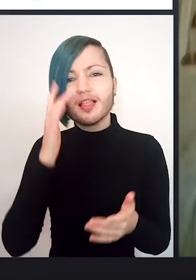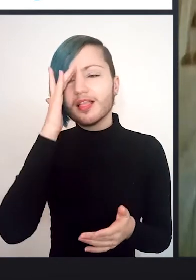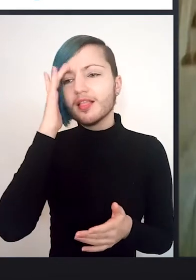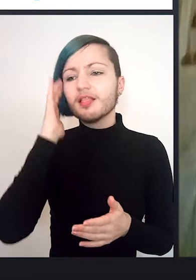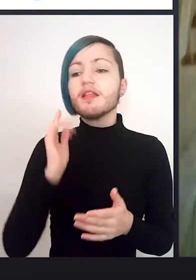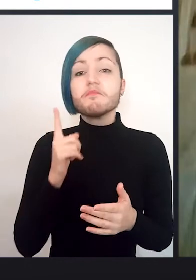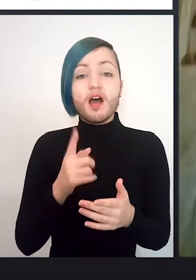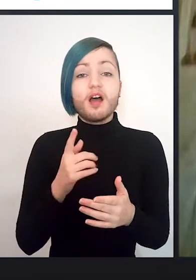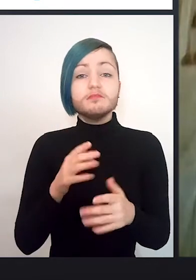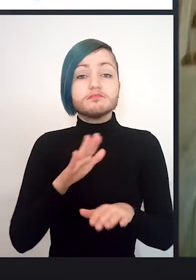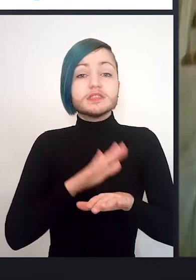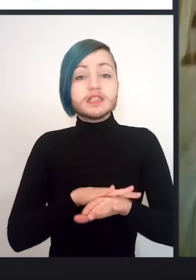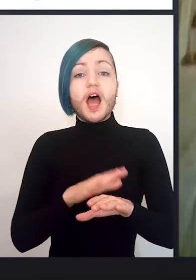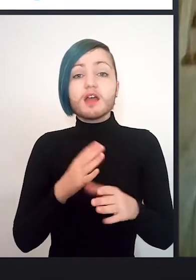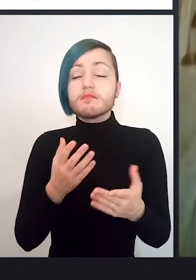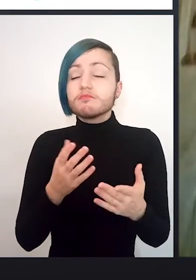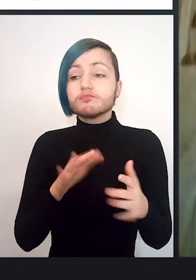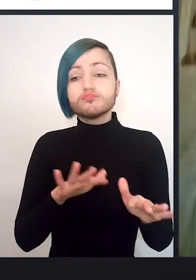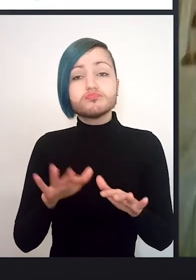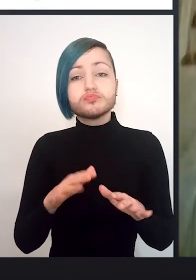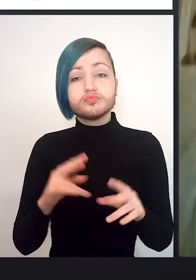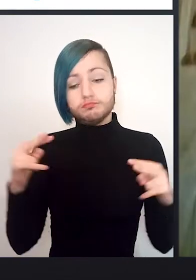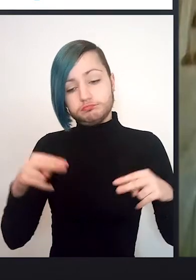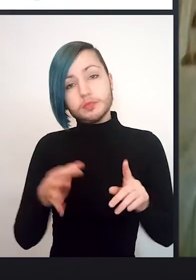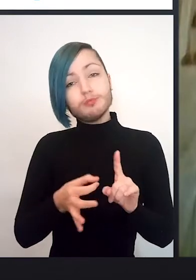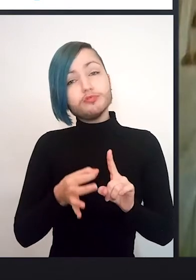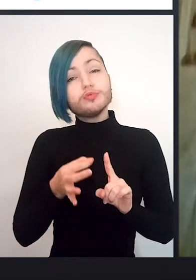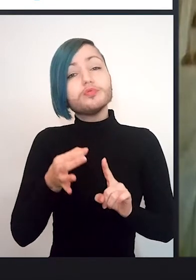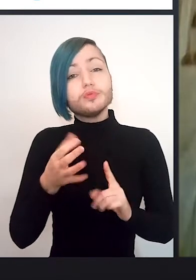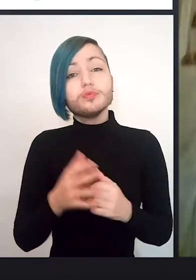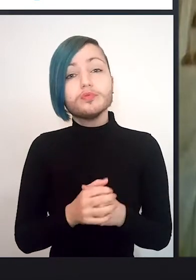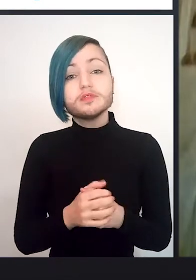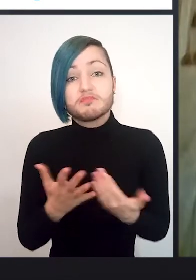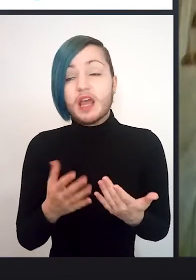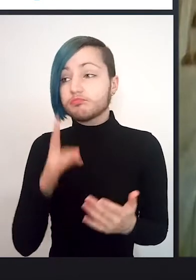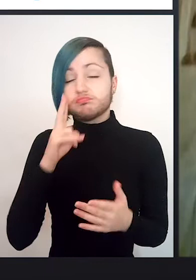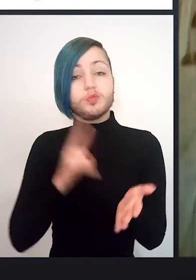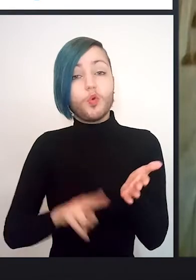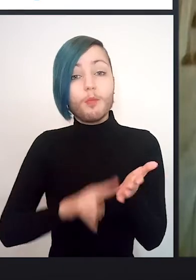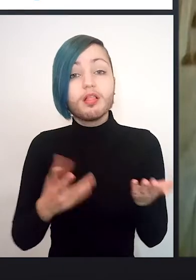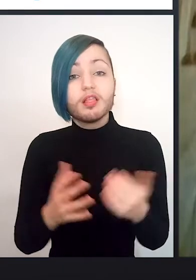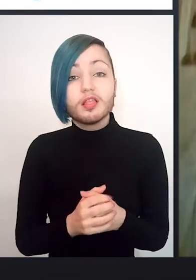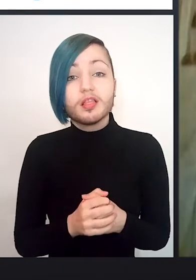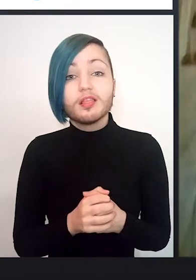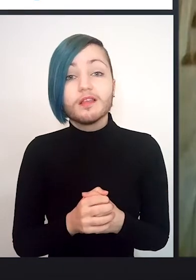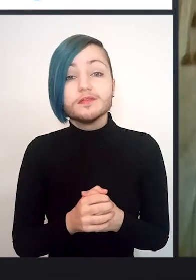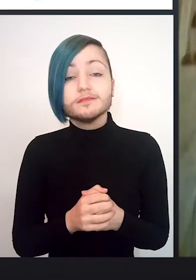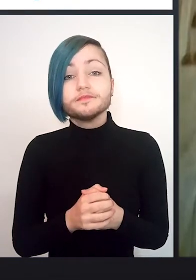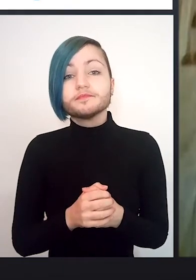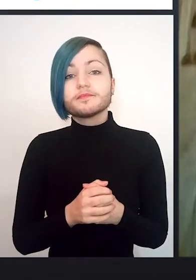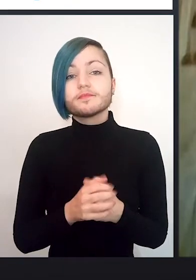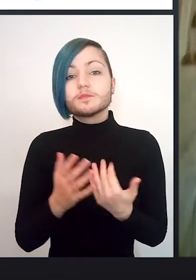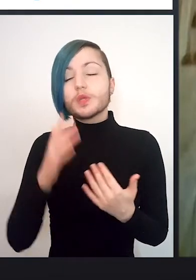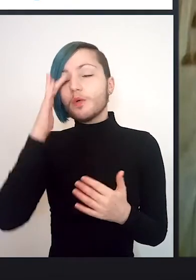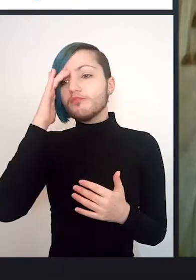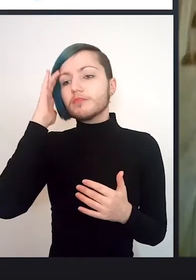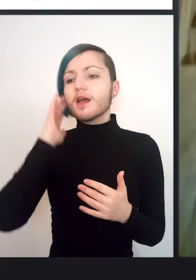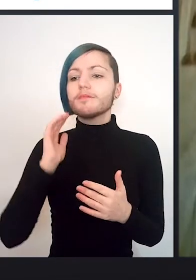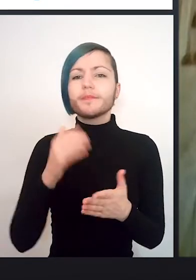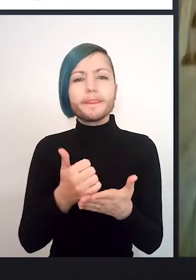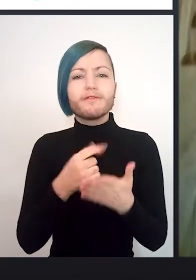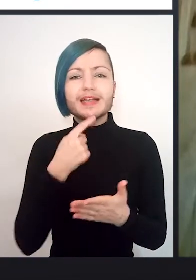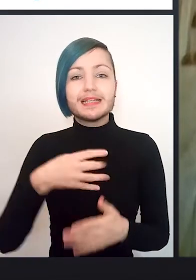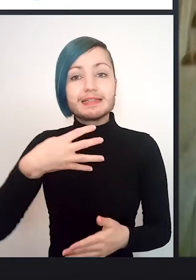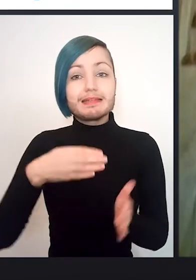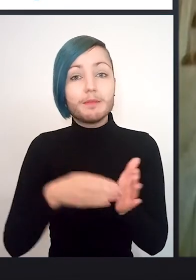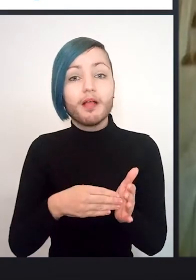But over time it just improved, so it looks normal now. They say after 9 months